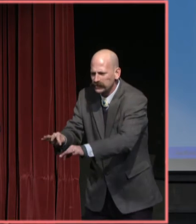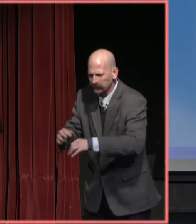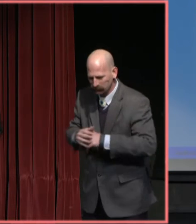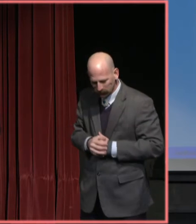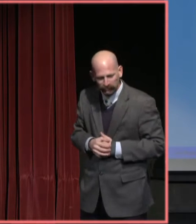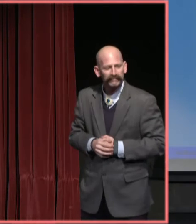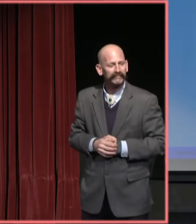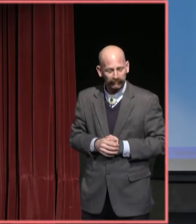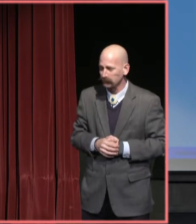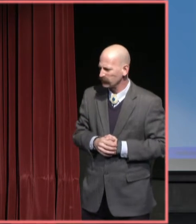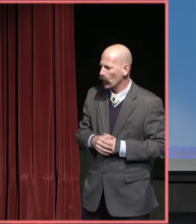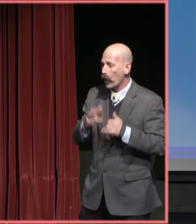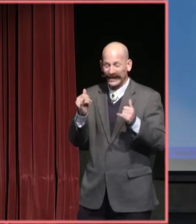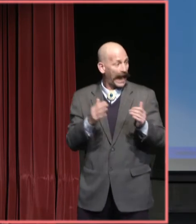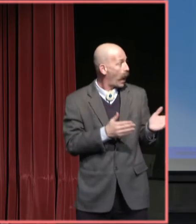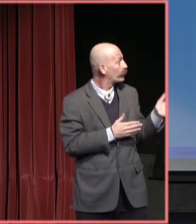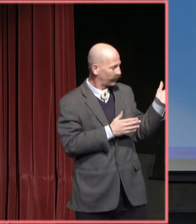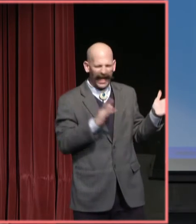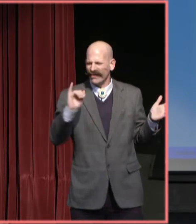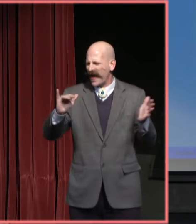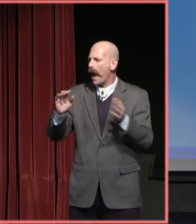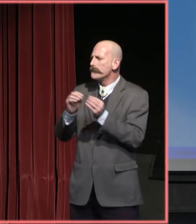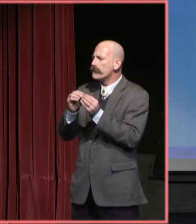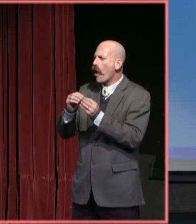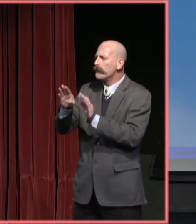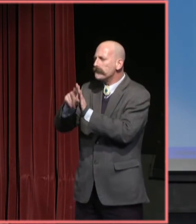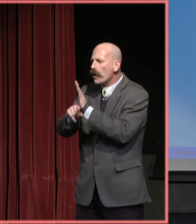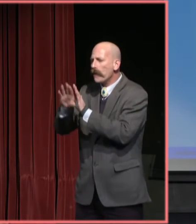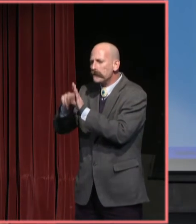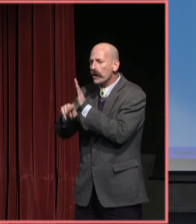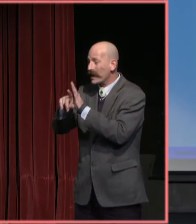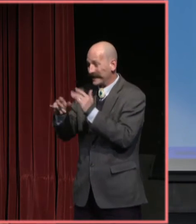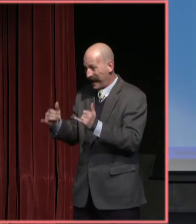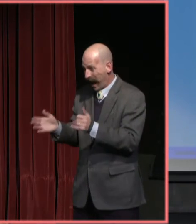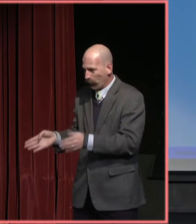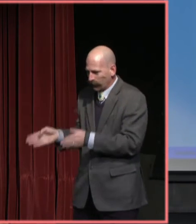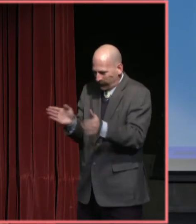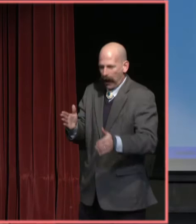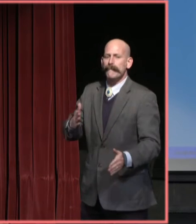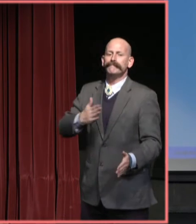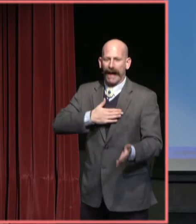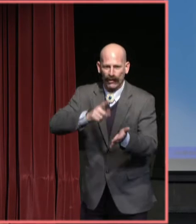So now moving more into my kind of research, which is measuring CO2 in the atmosphere.